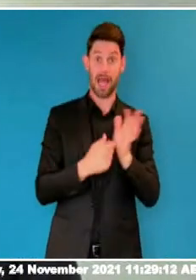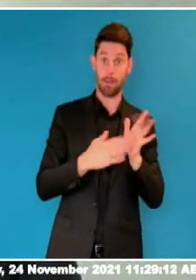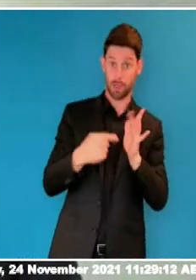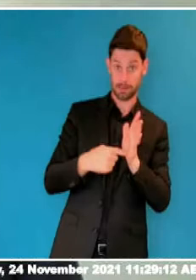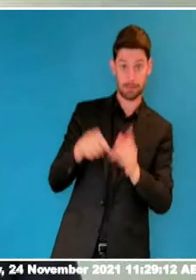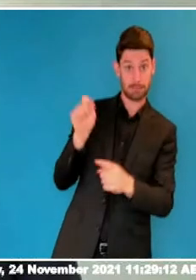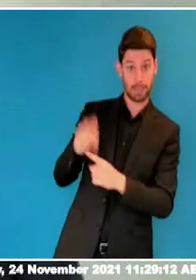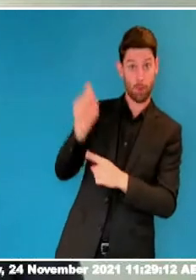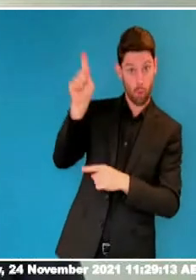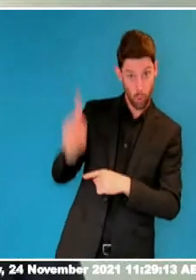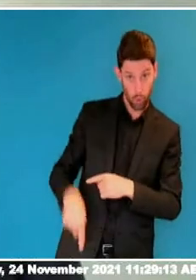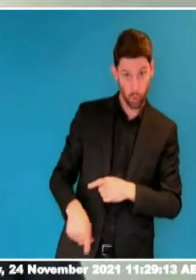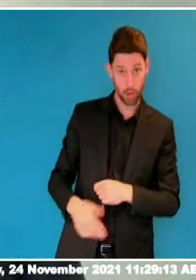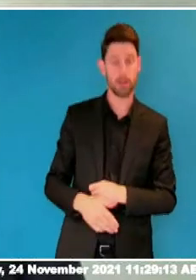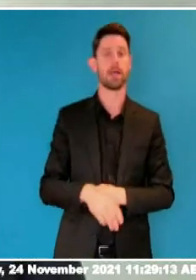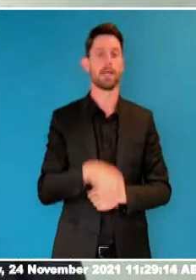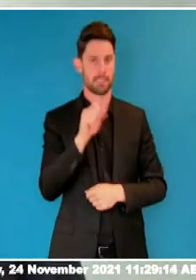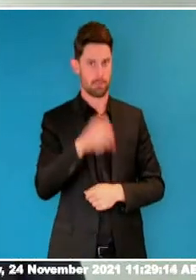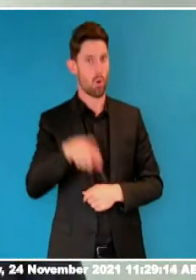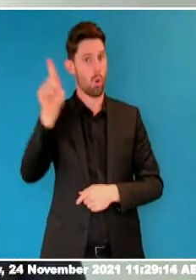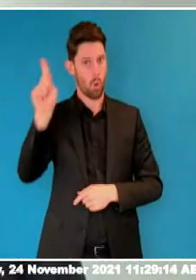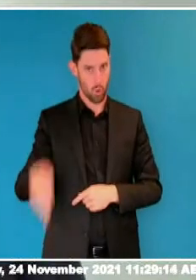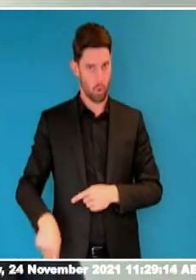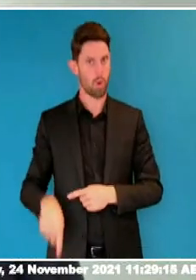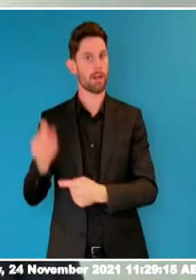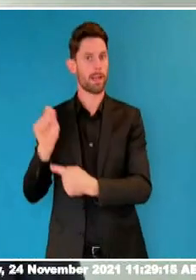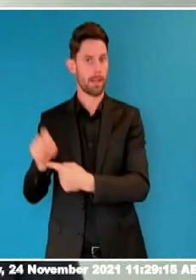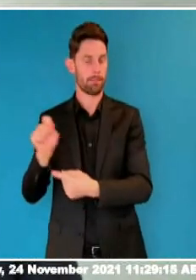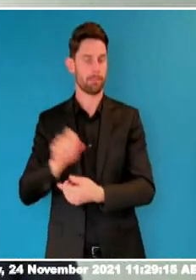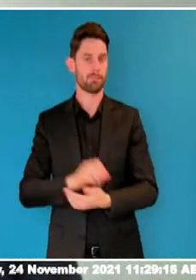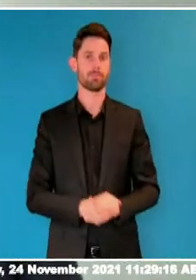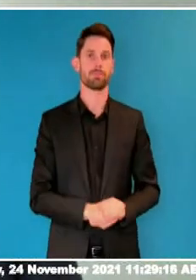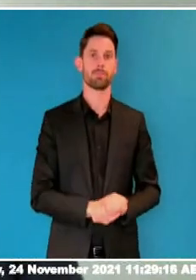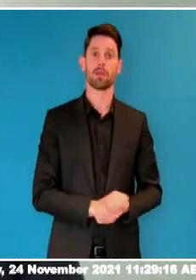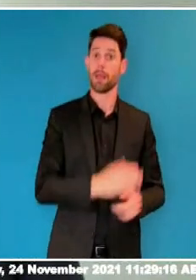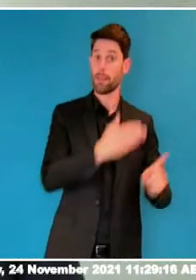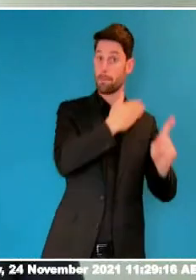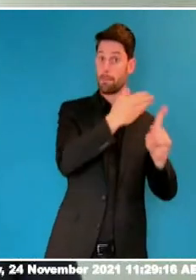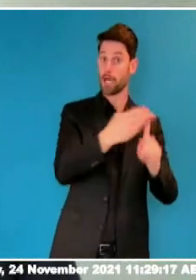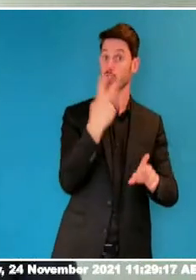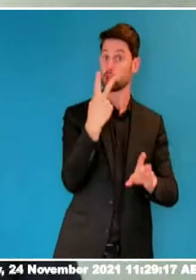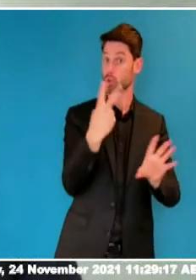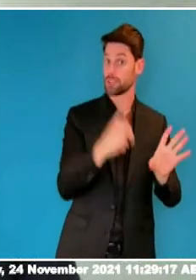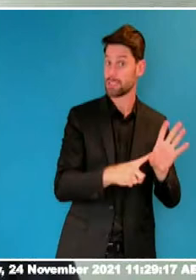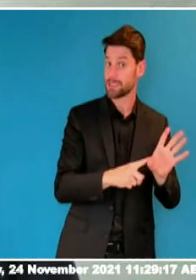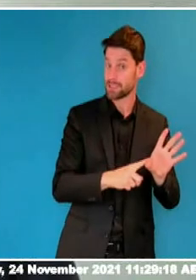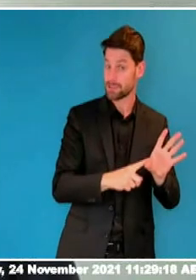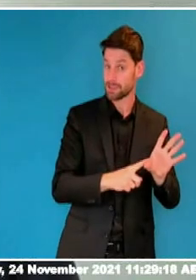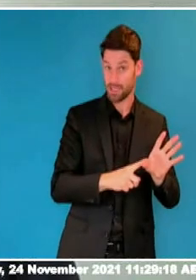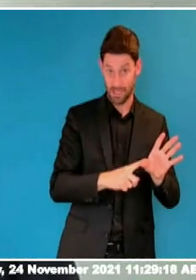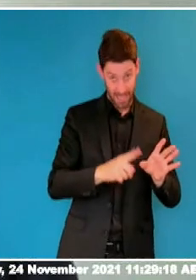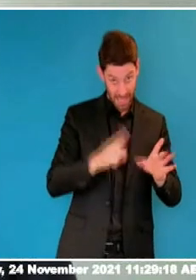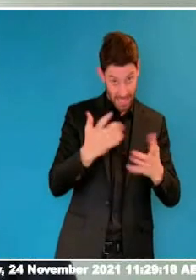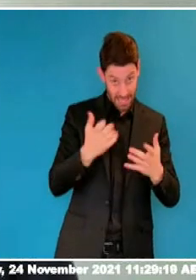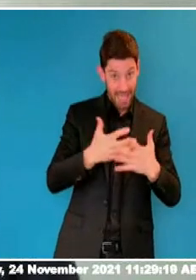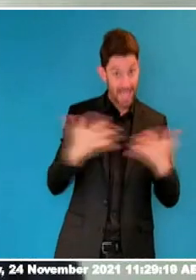In the past two years, to your knowledge, has any request for an adjustment been declined by RMIT?